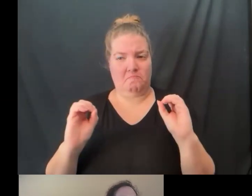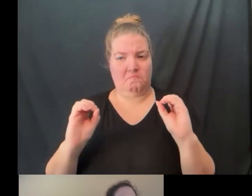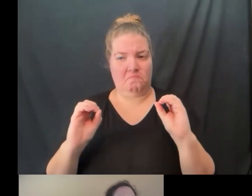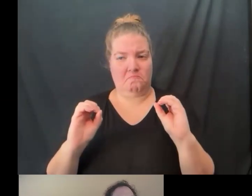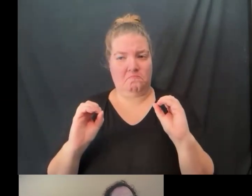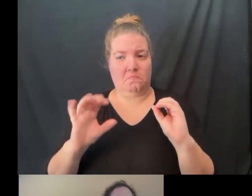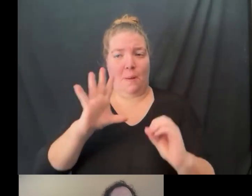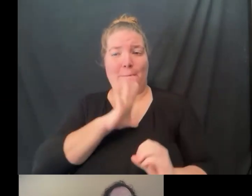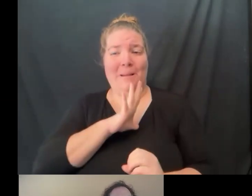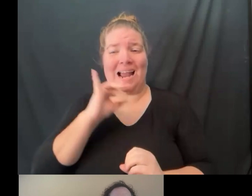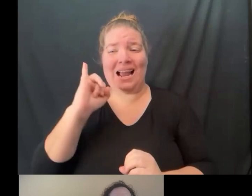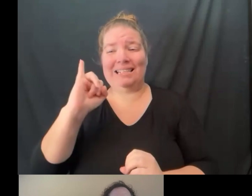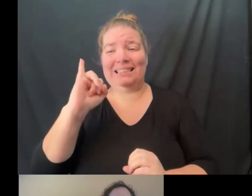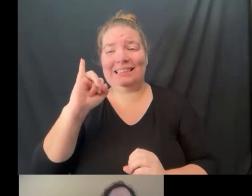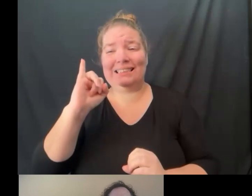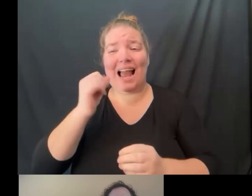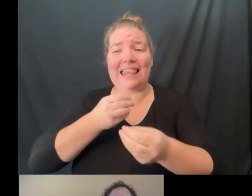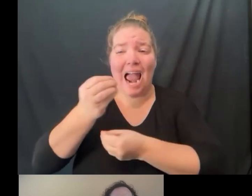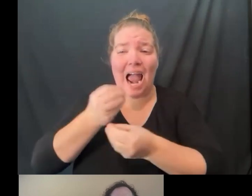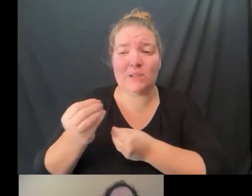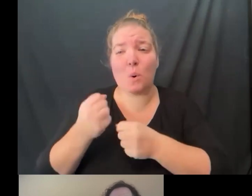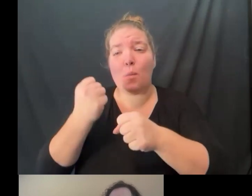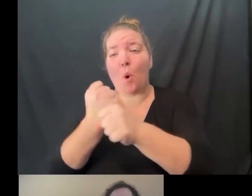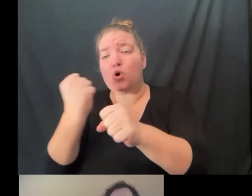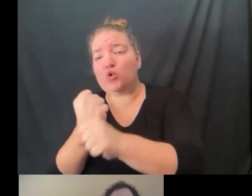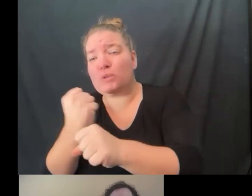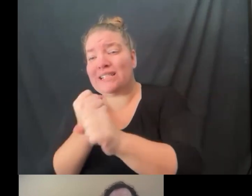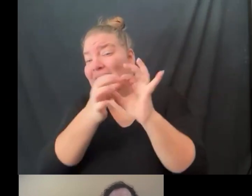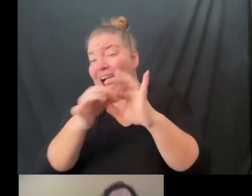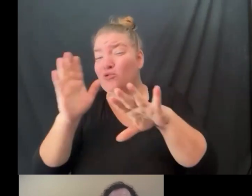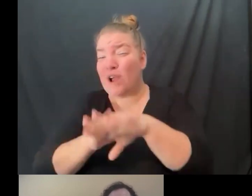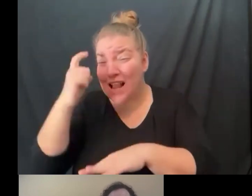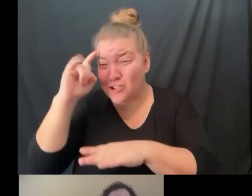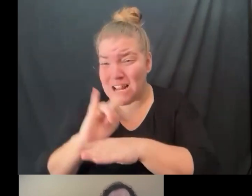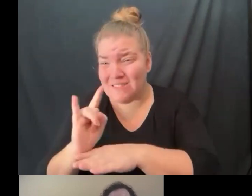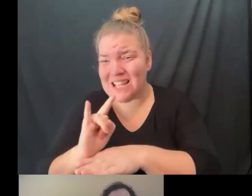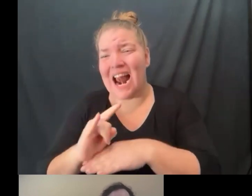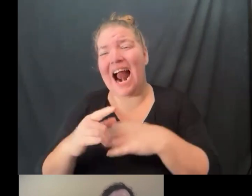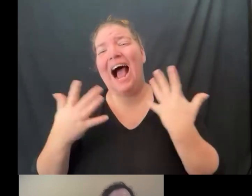but it doesn't mean that whatever interaction involved in AI products